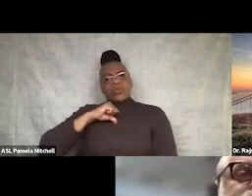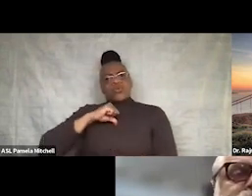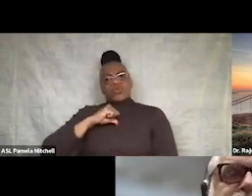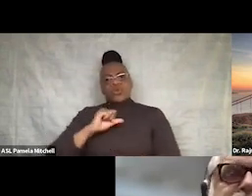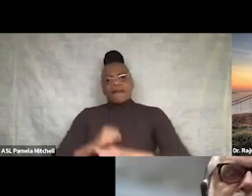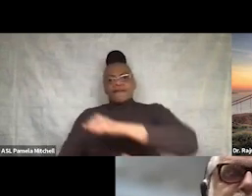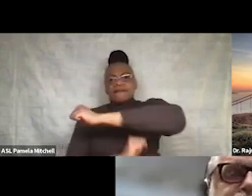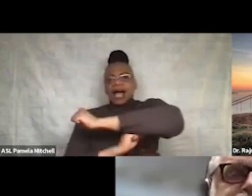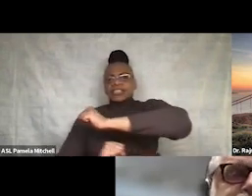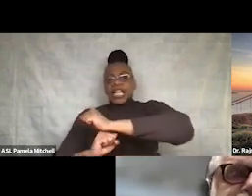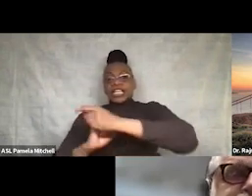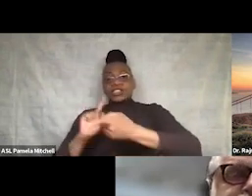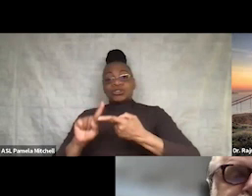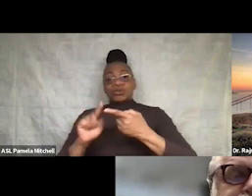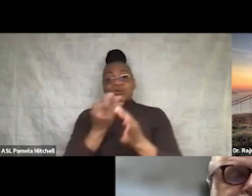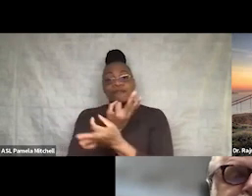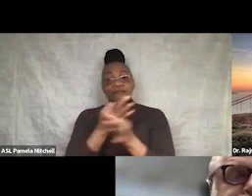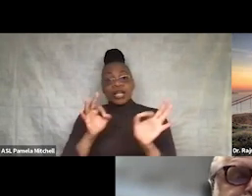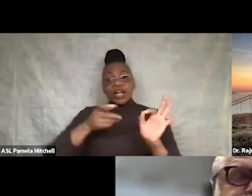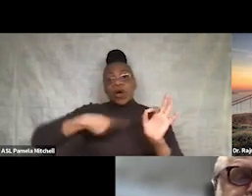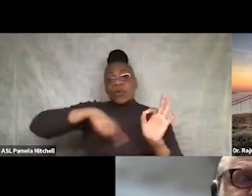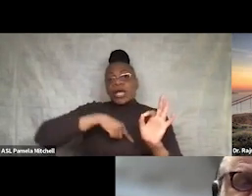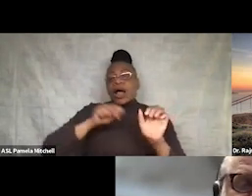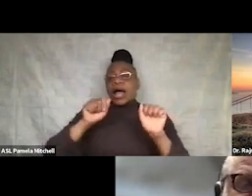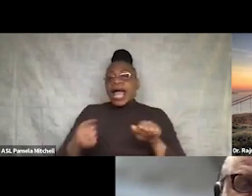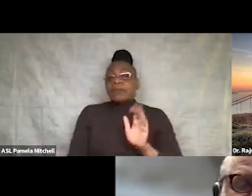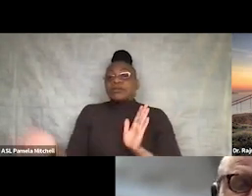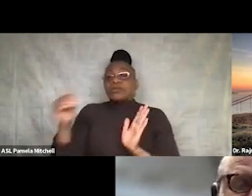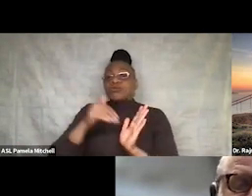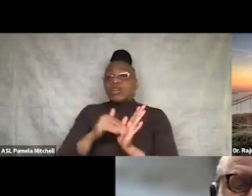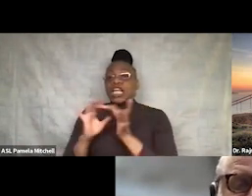as we've been able to reunify so many families,